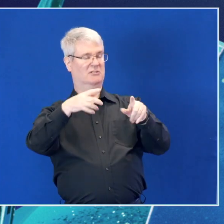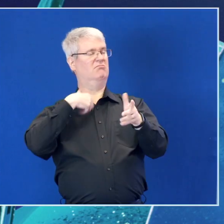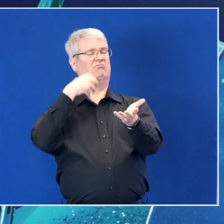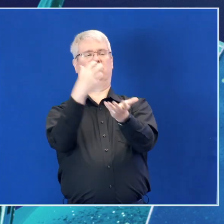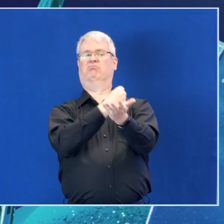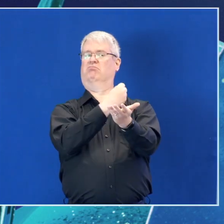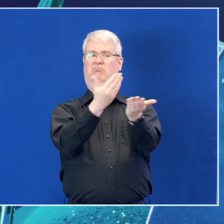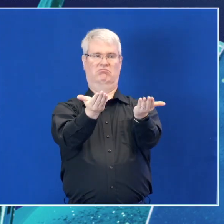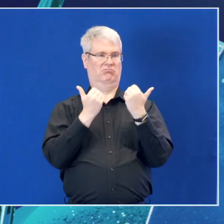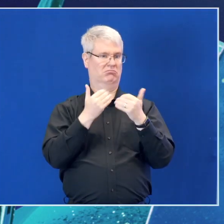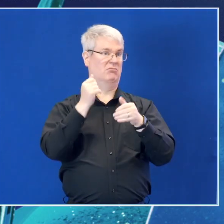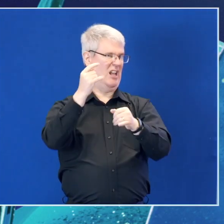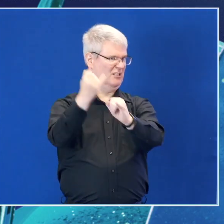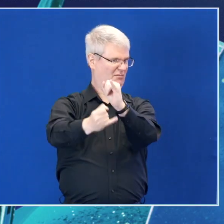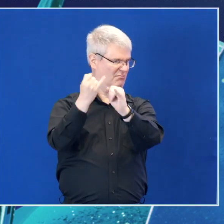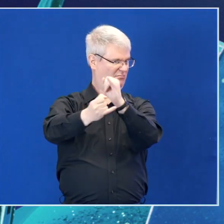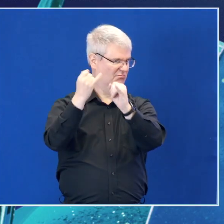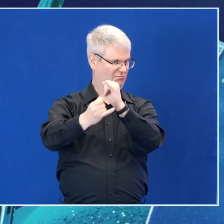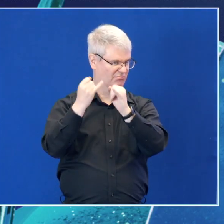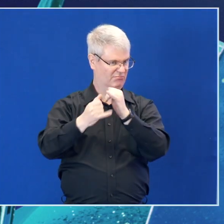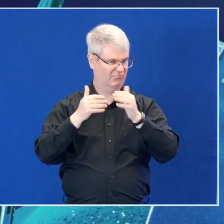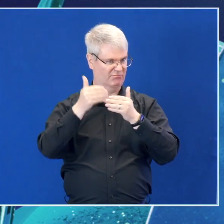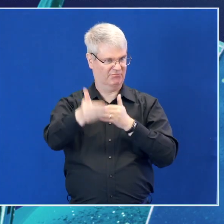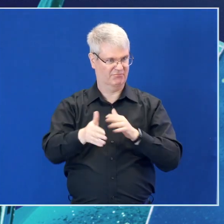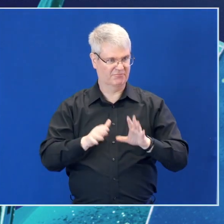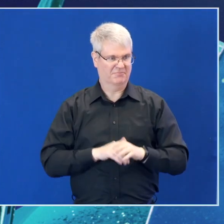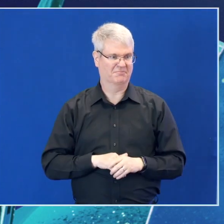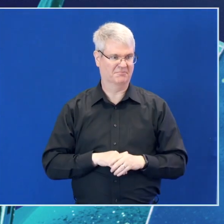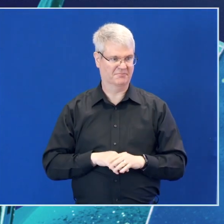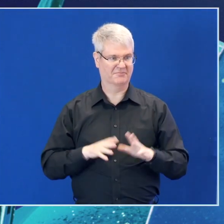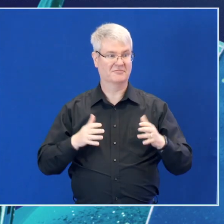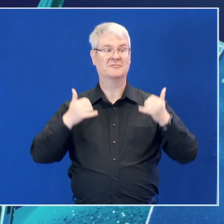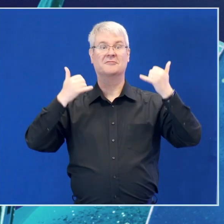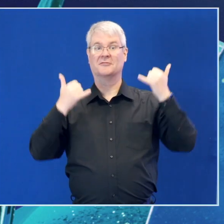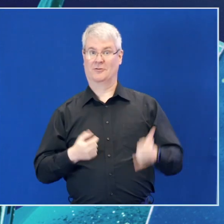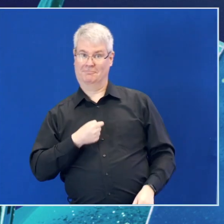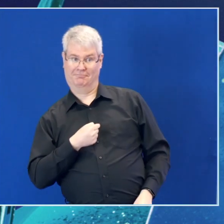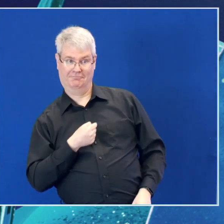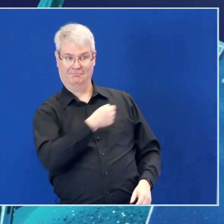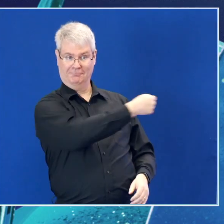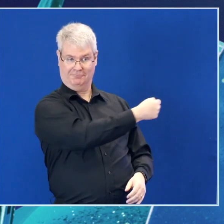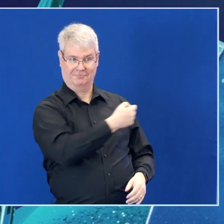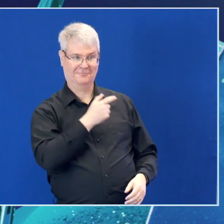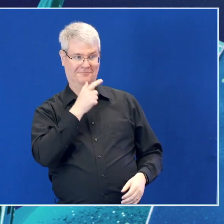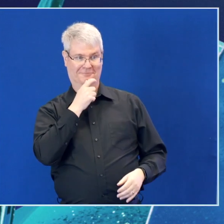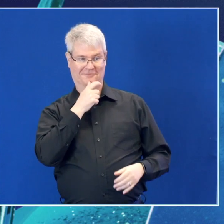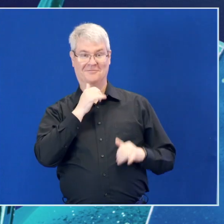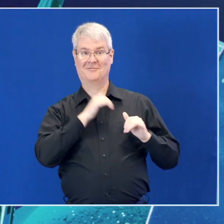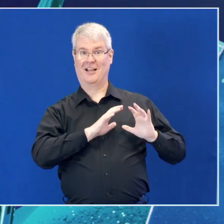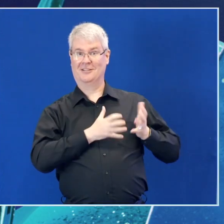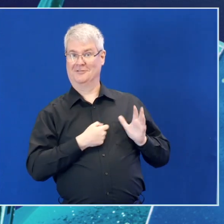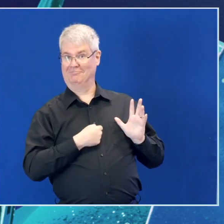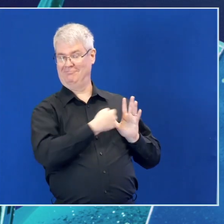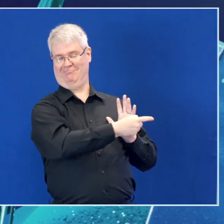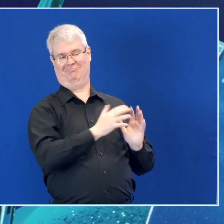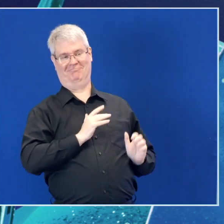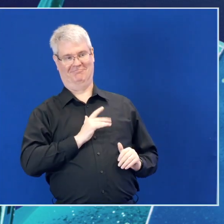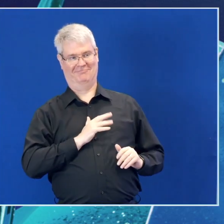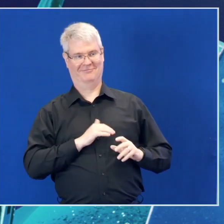Now I'd like for you to meet our panelists. I'm so honored to be here with this group. A couple, Kurt and Blake I've known for a while.